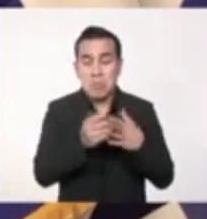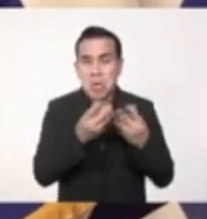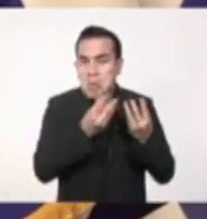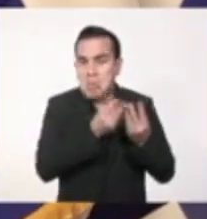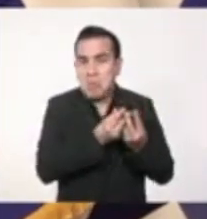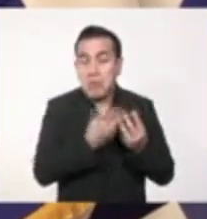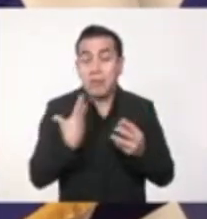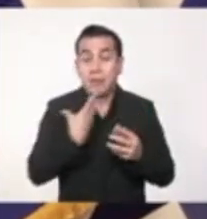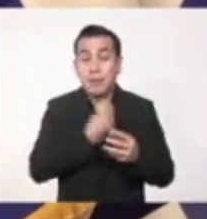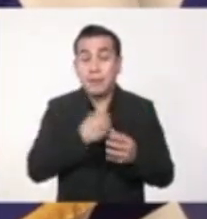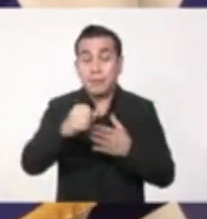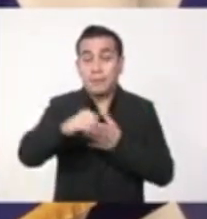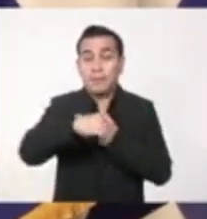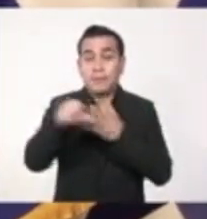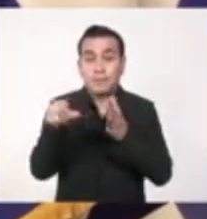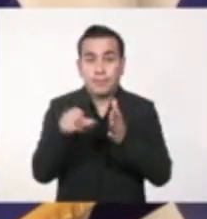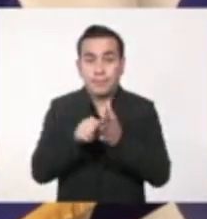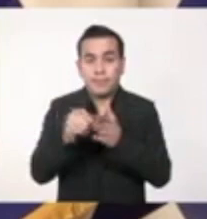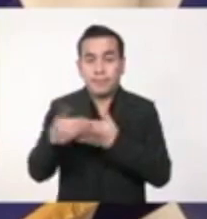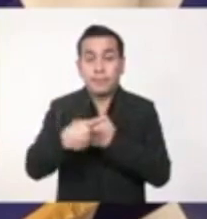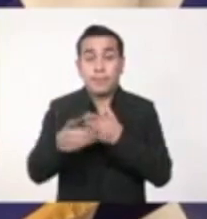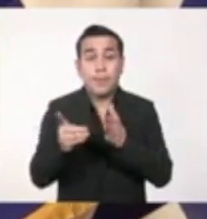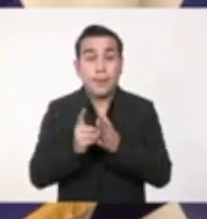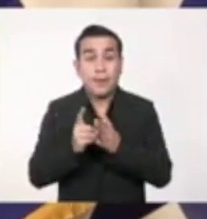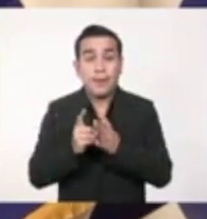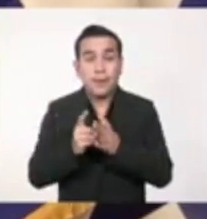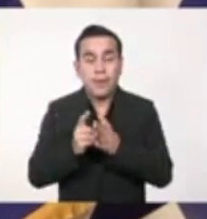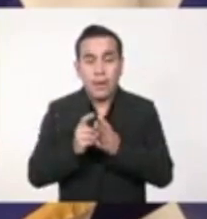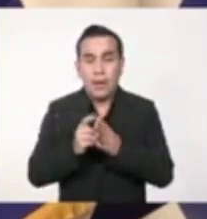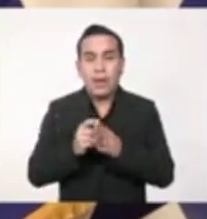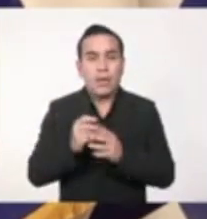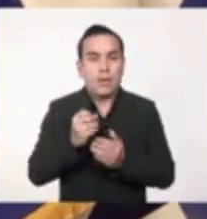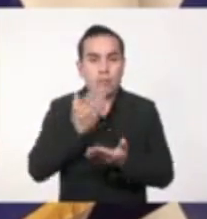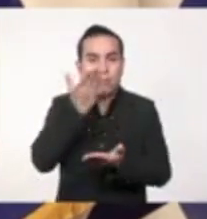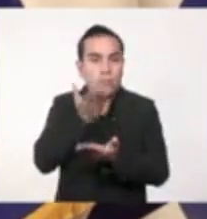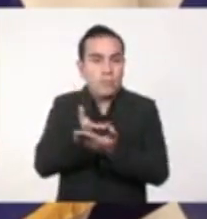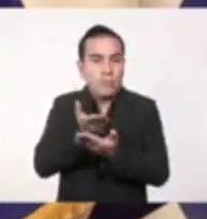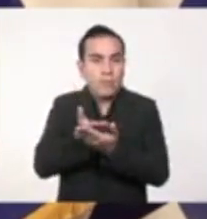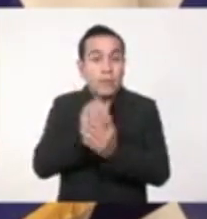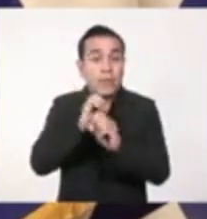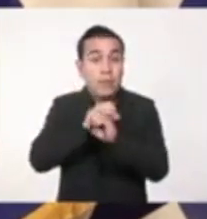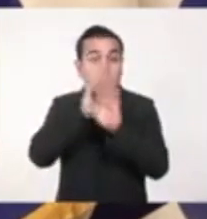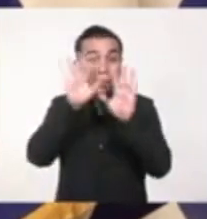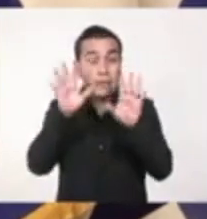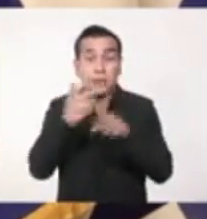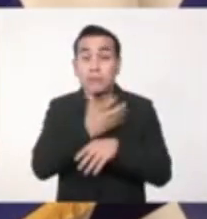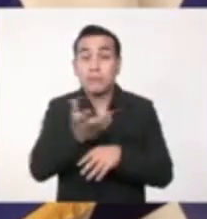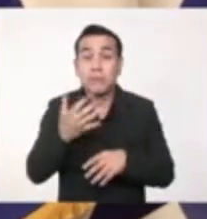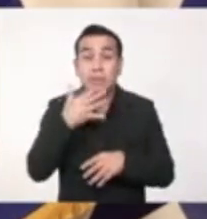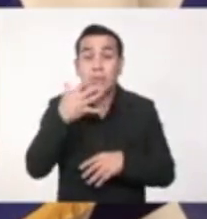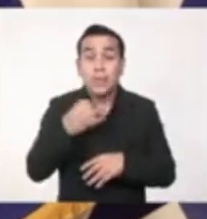this assembly is doing what it promised. He is serving,